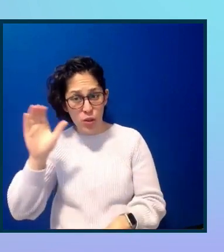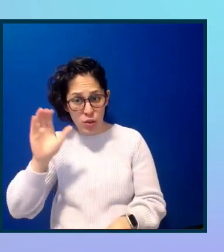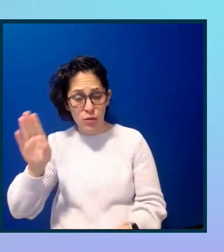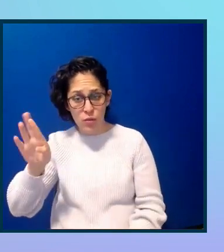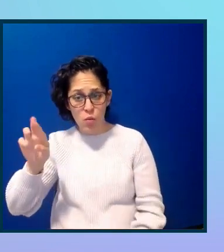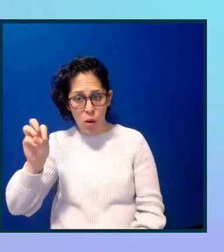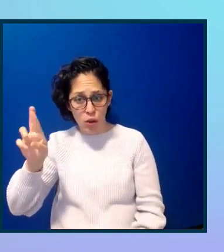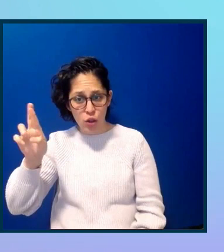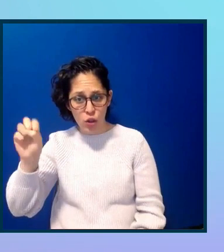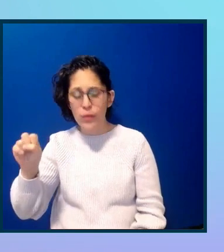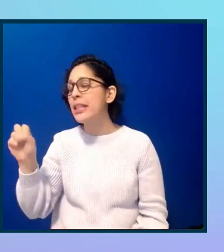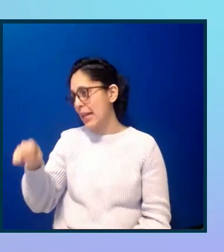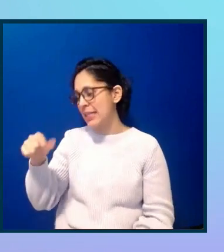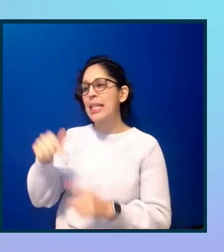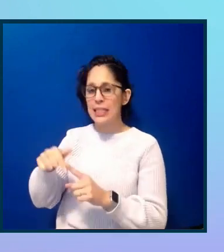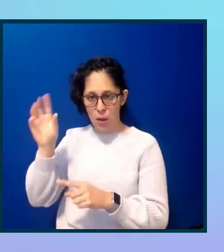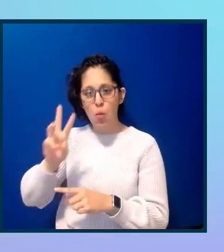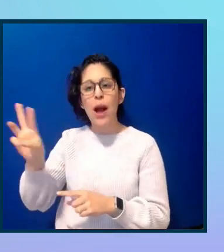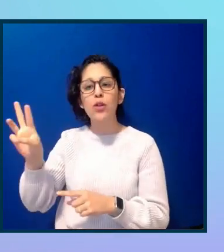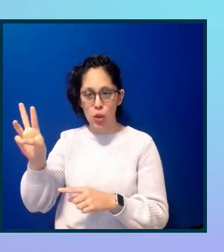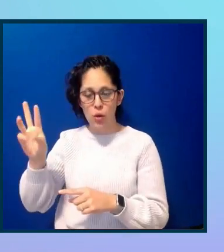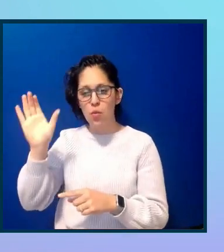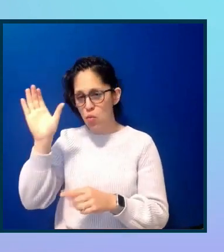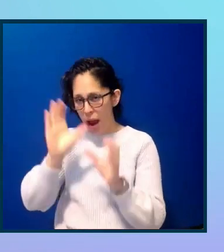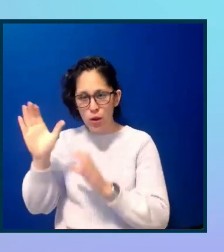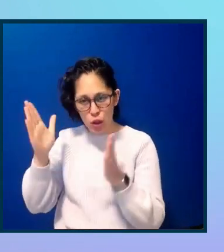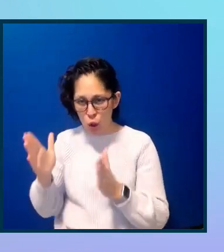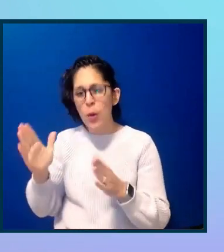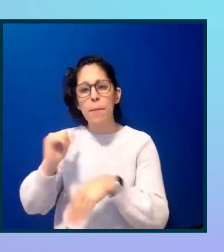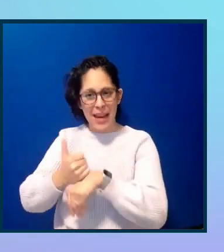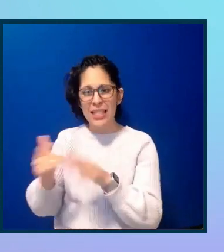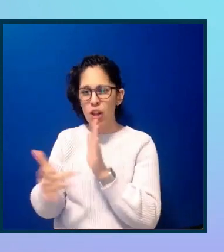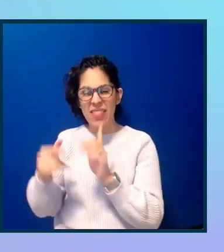Yeah, this is a browser-based technology. That takes me back to the comment earlier